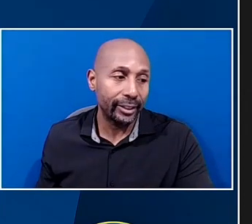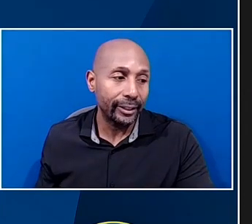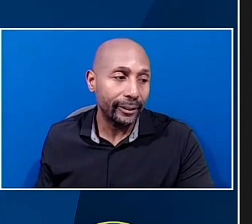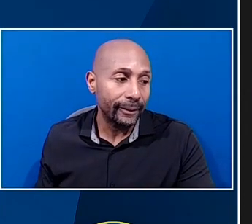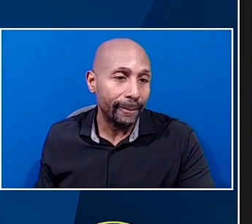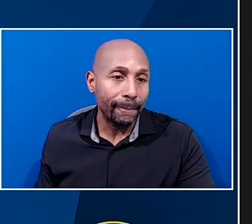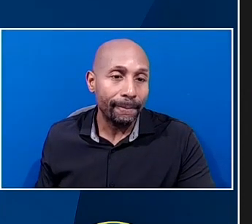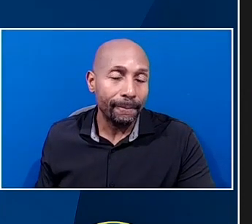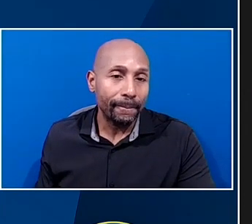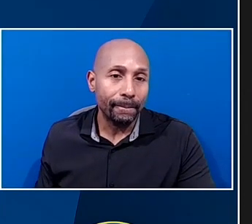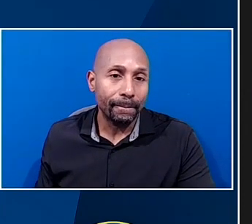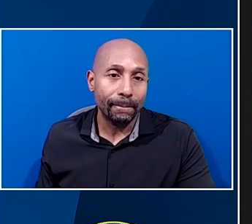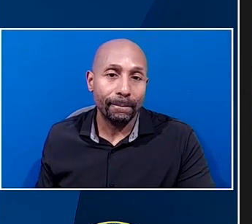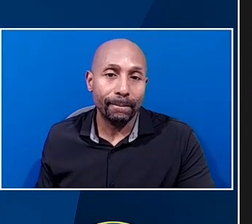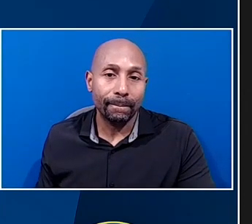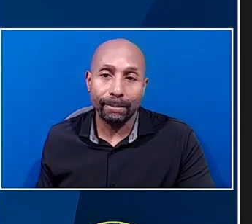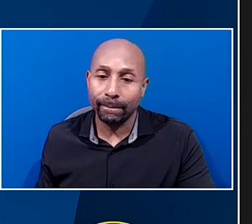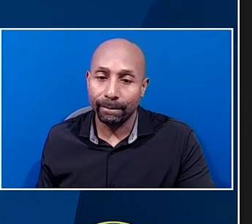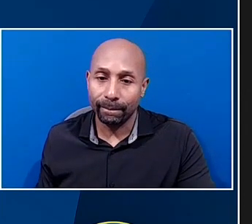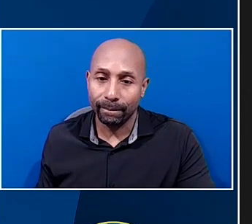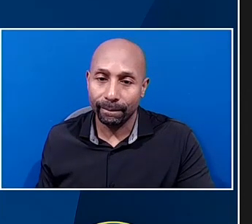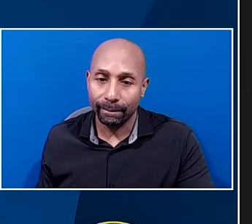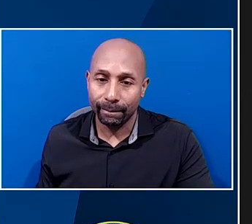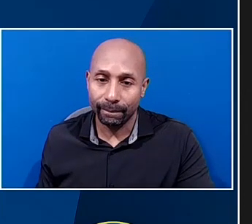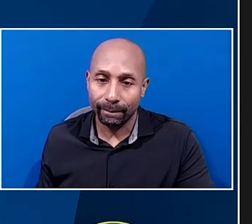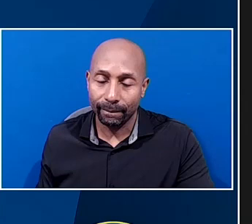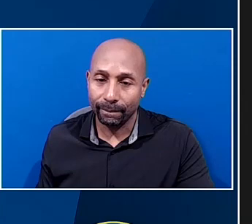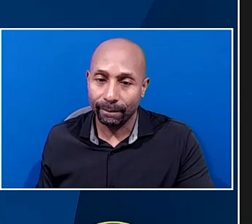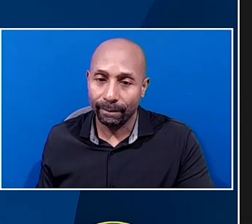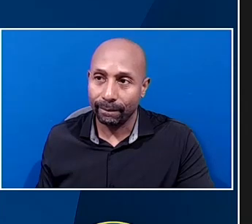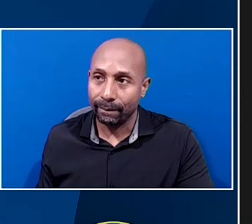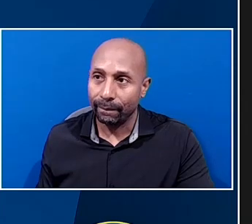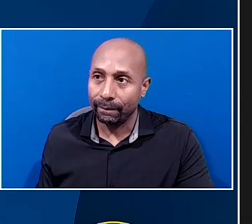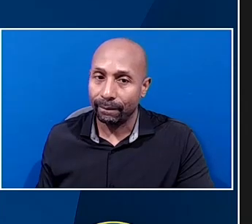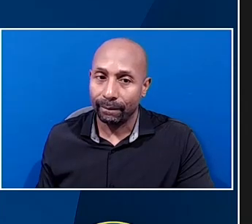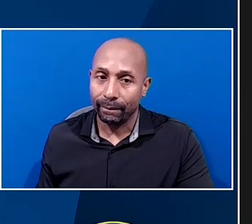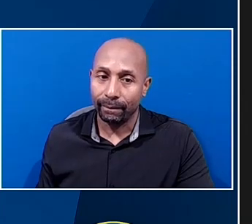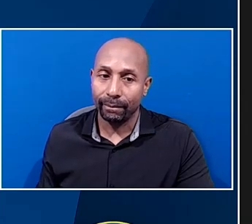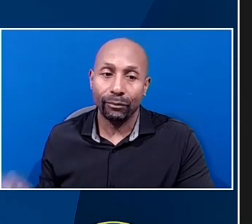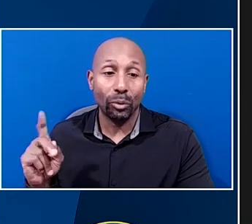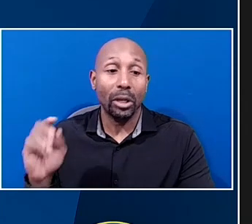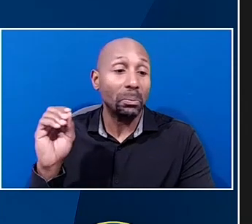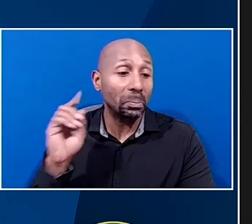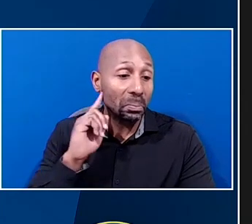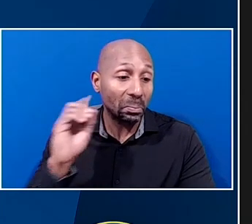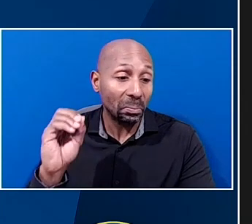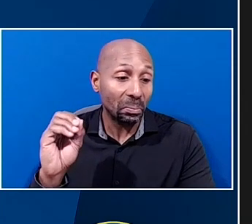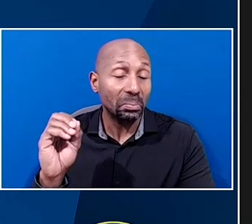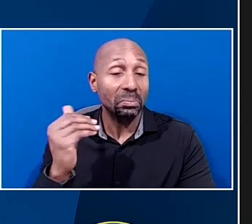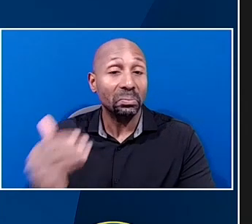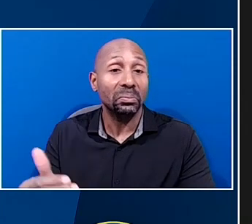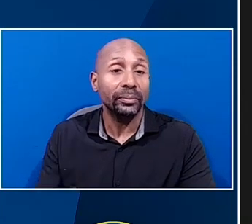Okay seeing none. I think we're free to move on. Okay. Well, actually, I think I'd like to